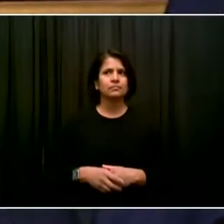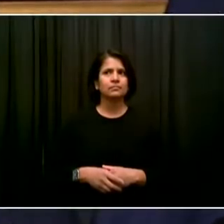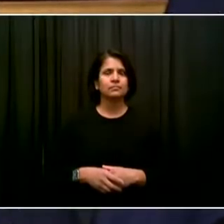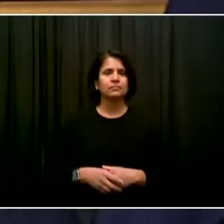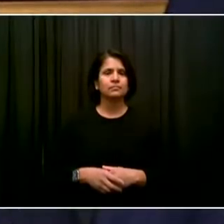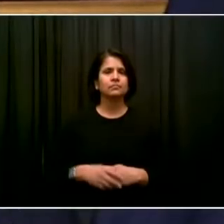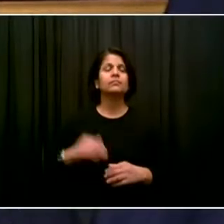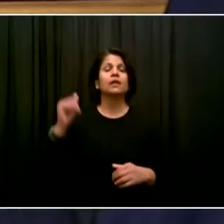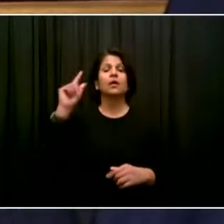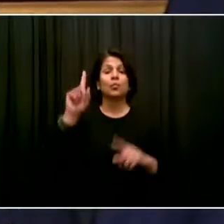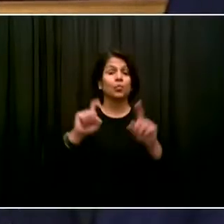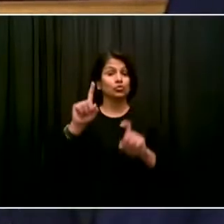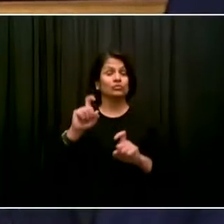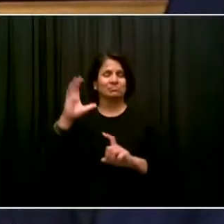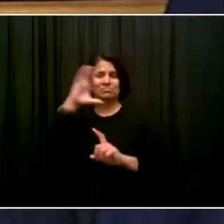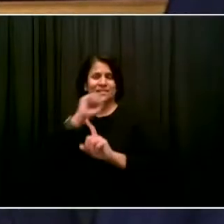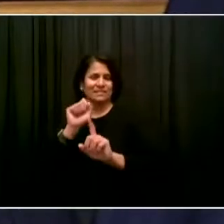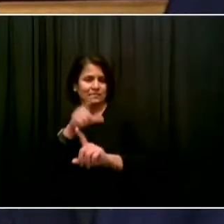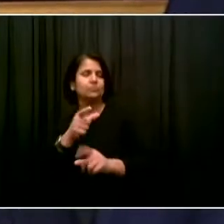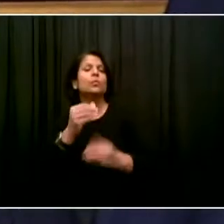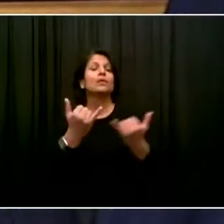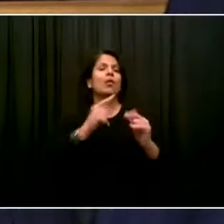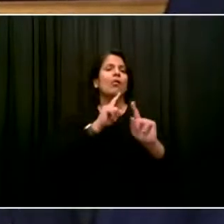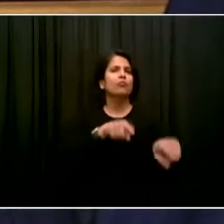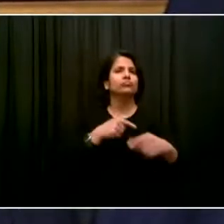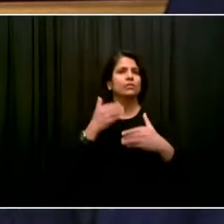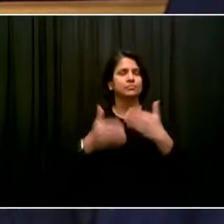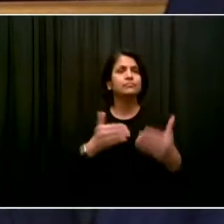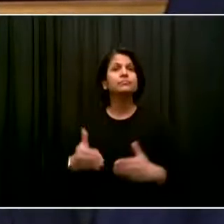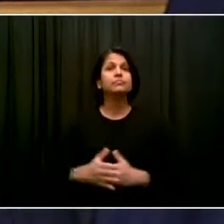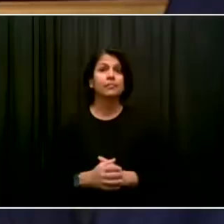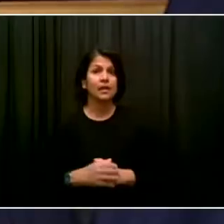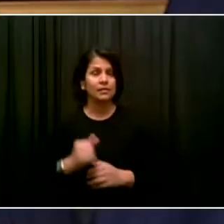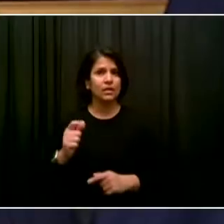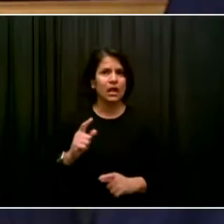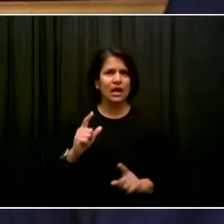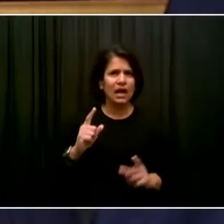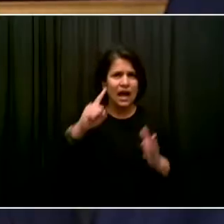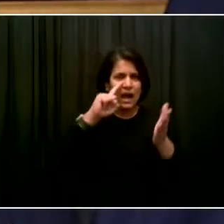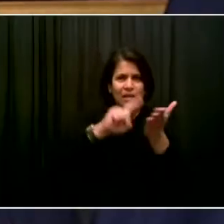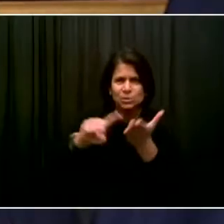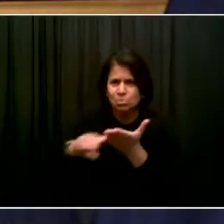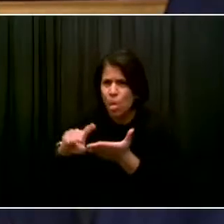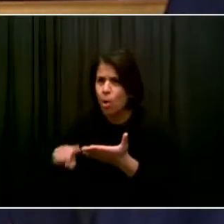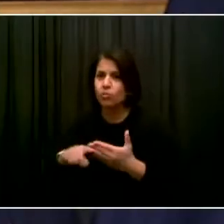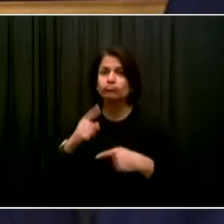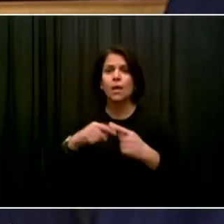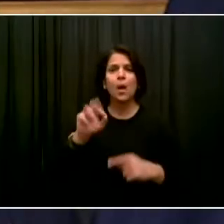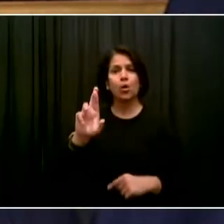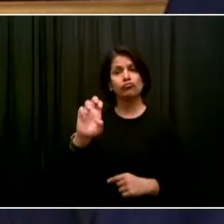SCHOOLS?